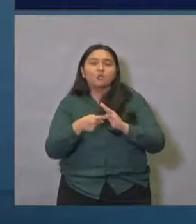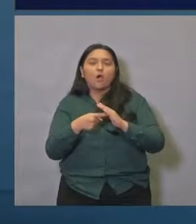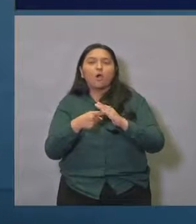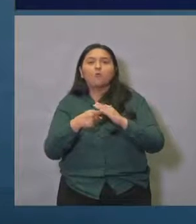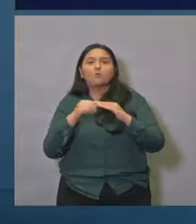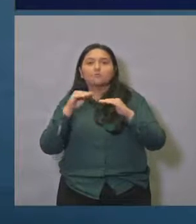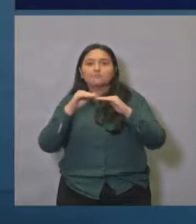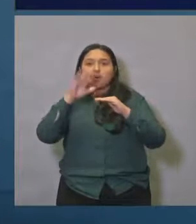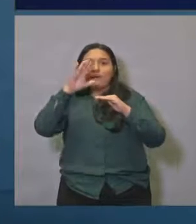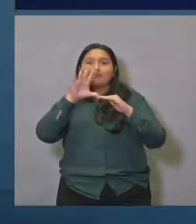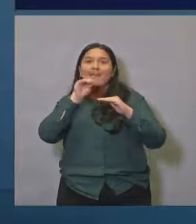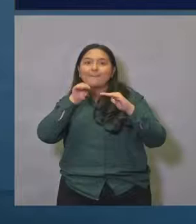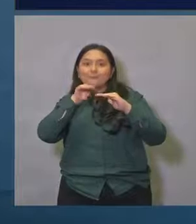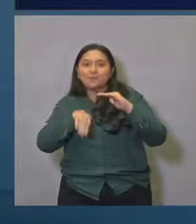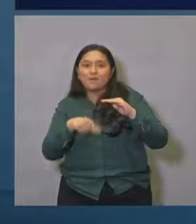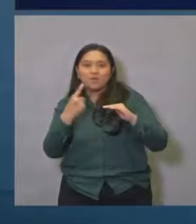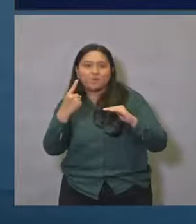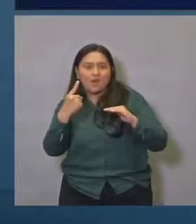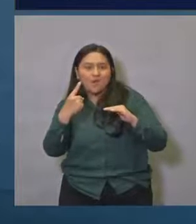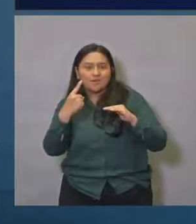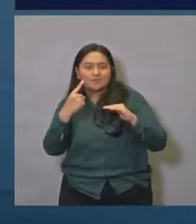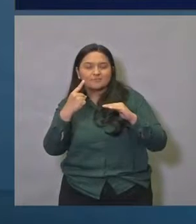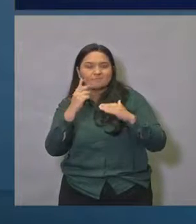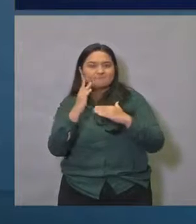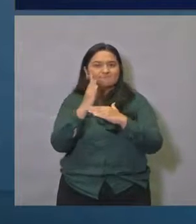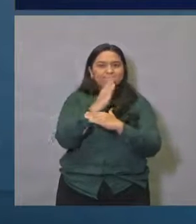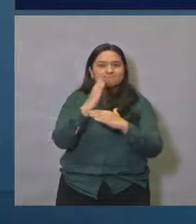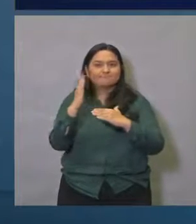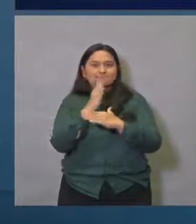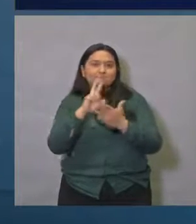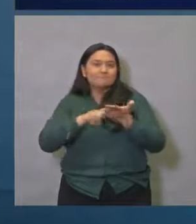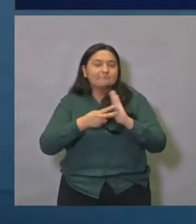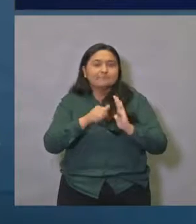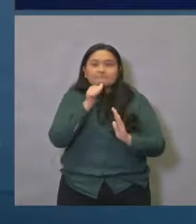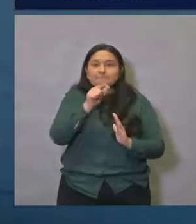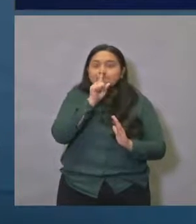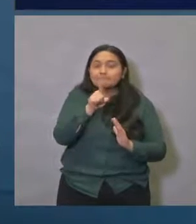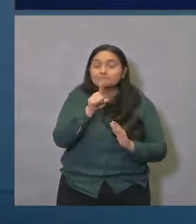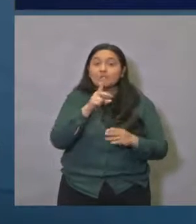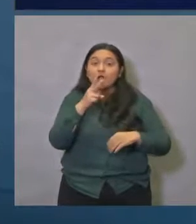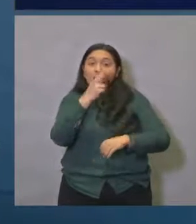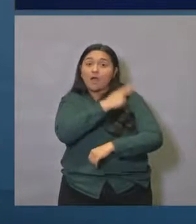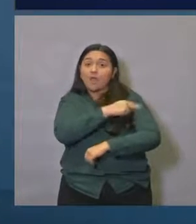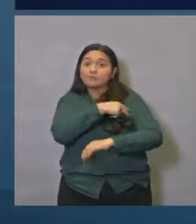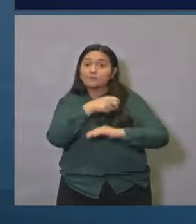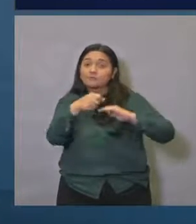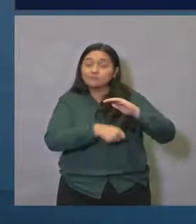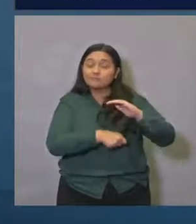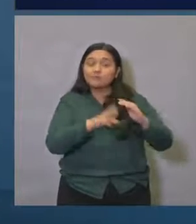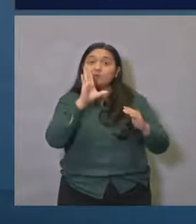WEEK INCLUDES VALUES THAT SPAN BOTH ABOVE AND BELOW ONE. IT IS UNCERTAIN IF THE NUNUMB OF